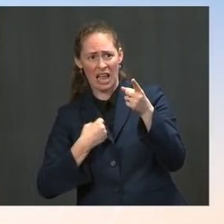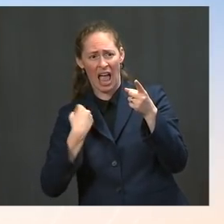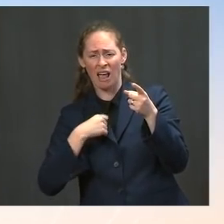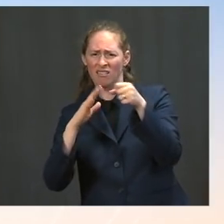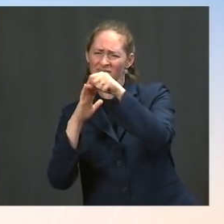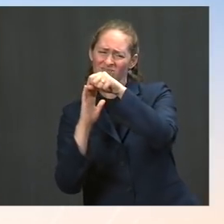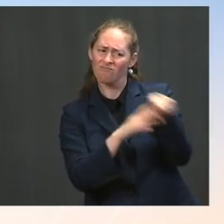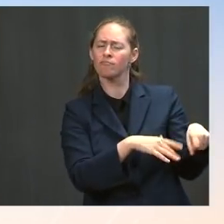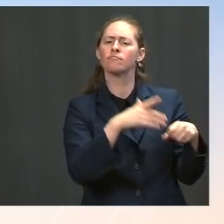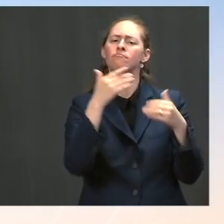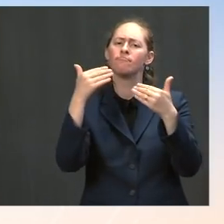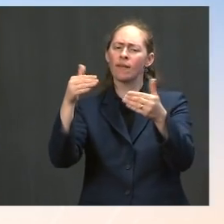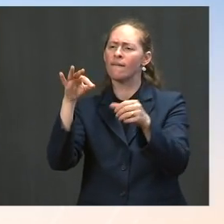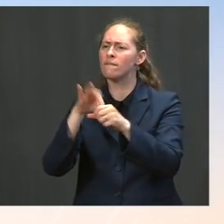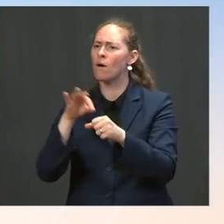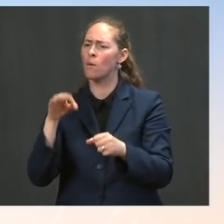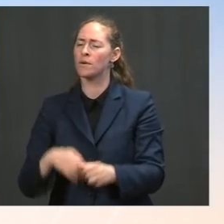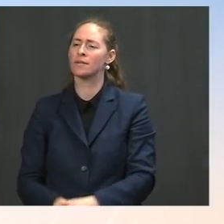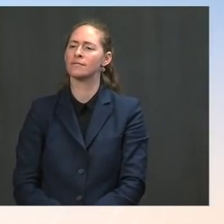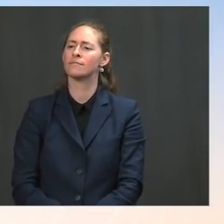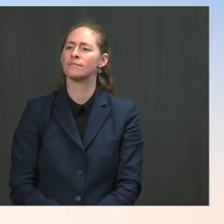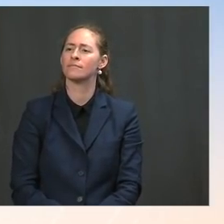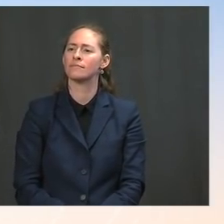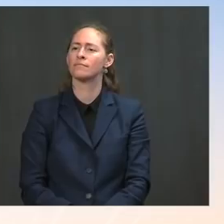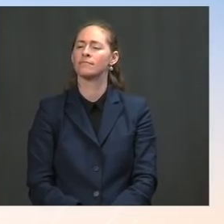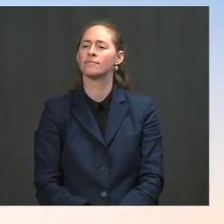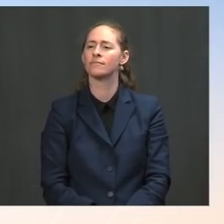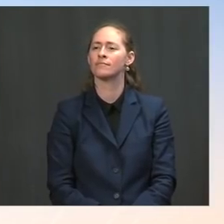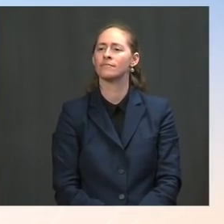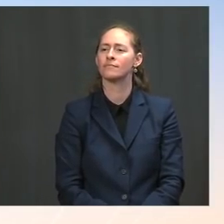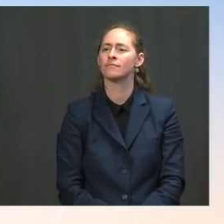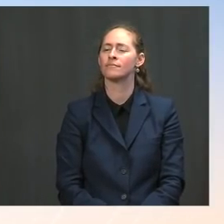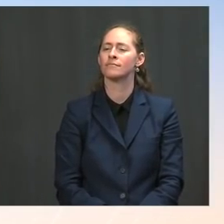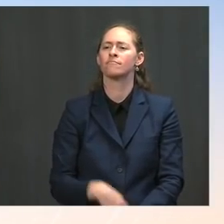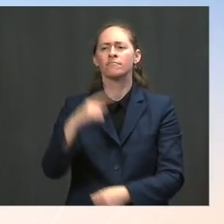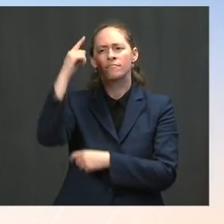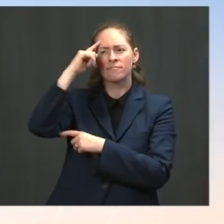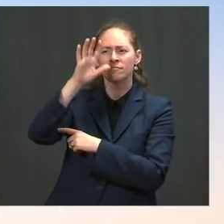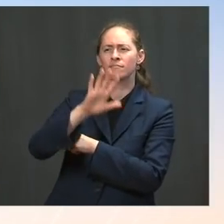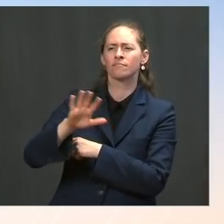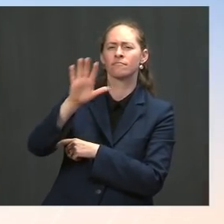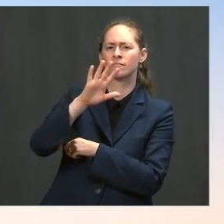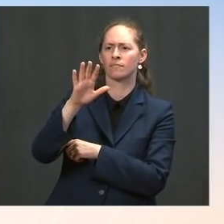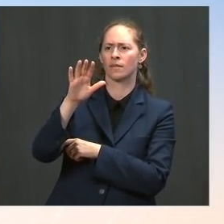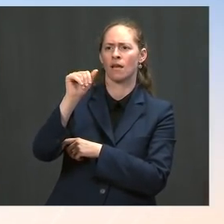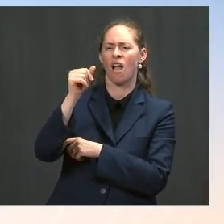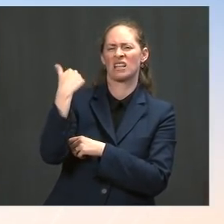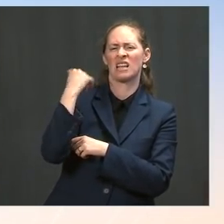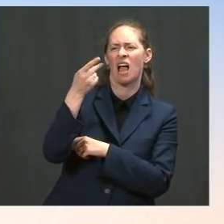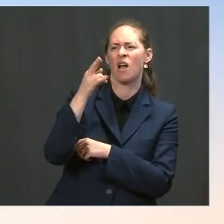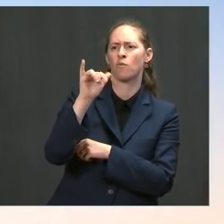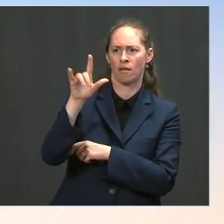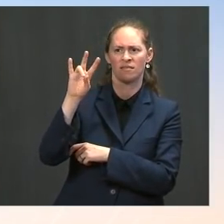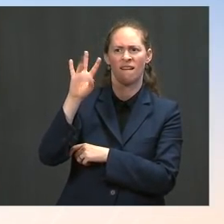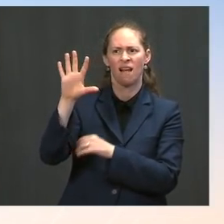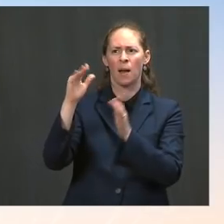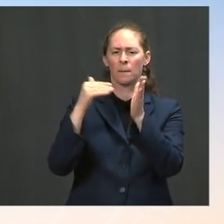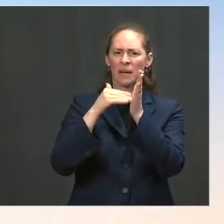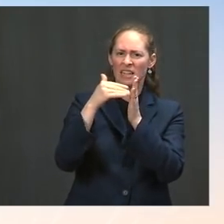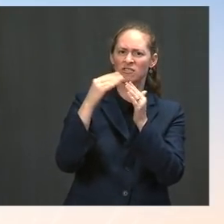and I can get you the exact number -- but I think it's around $75 million in assistance to Haiti, including for supporting democracy. And obviously, we're going to work